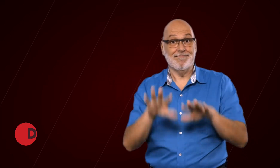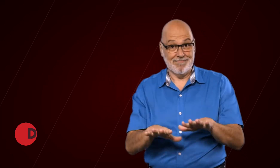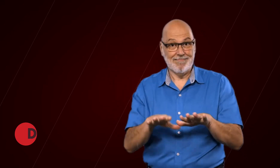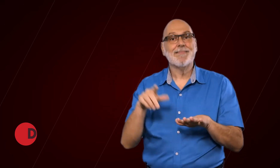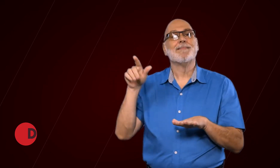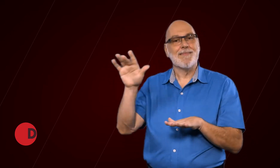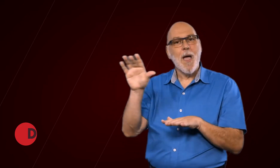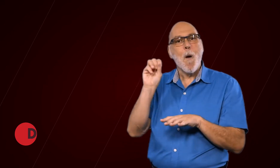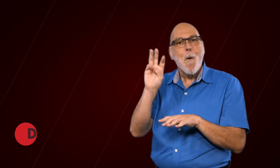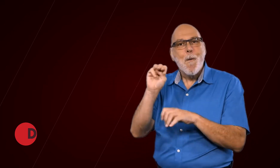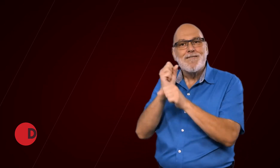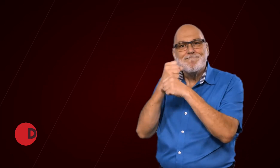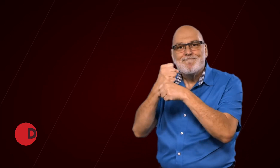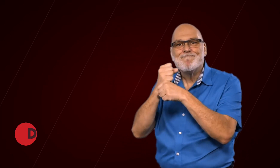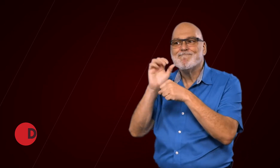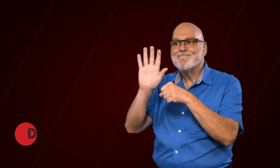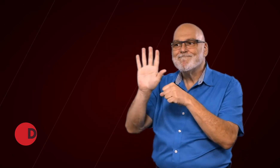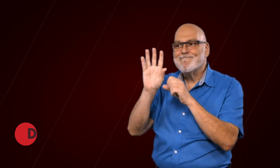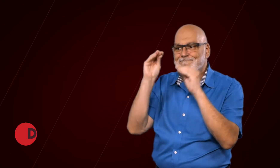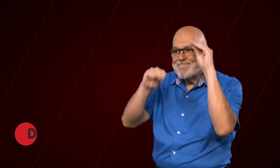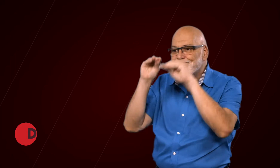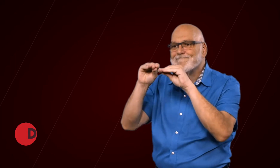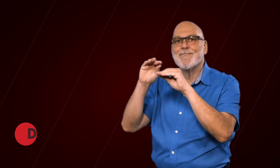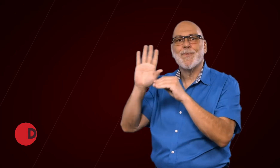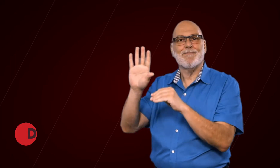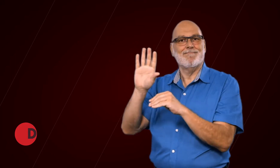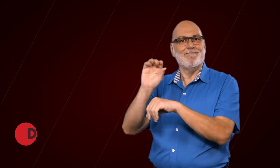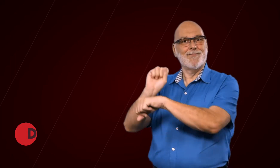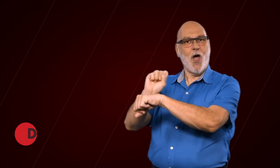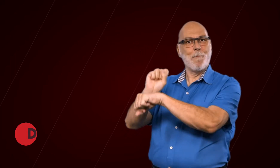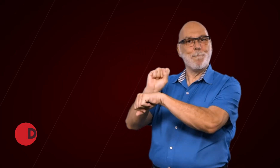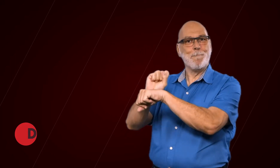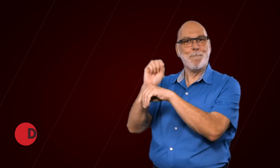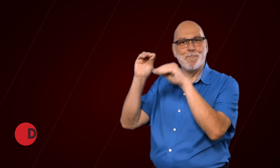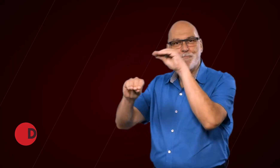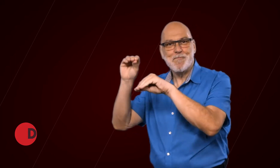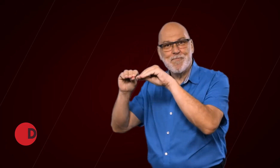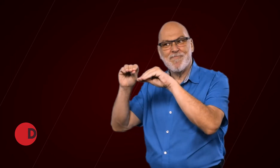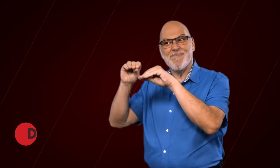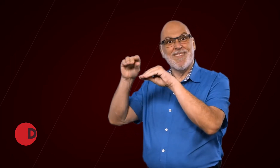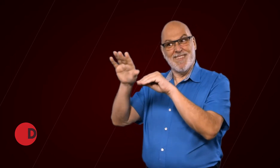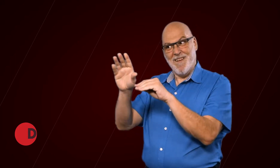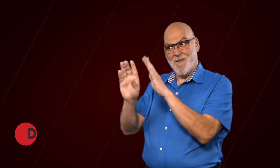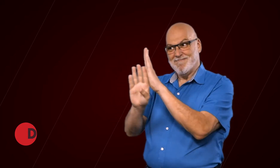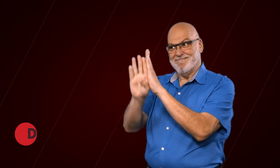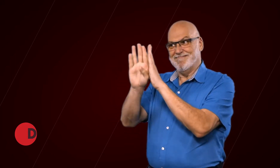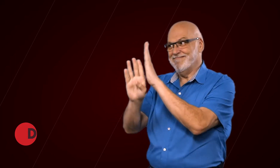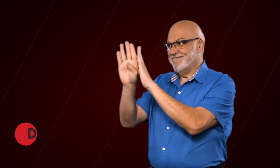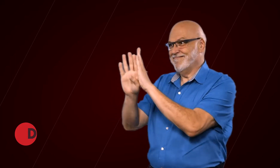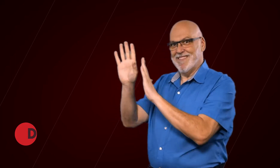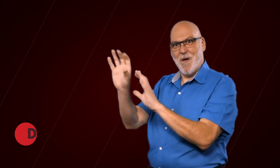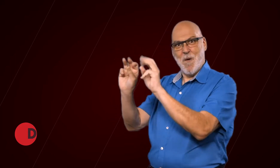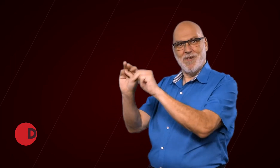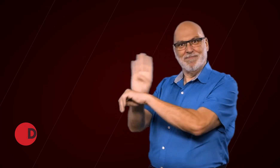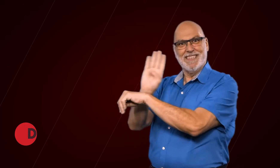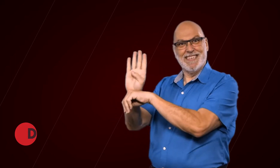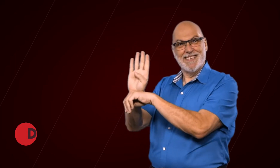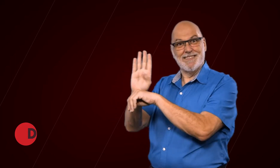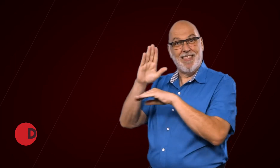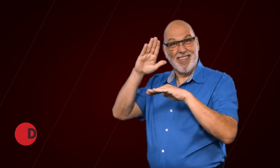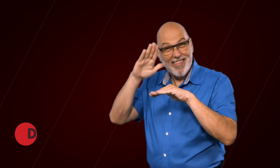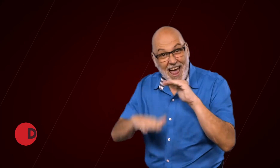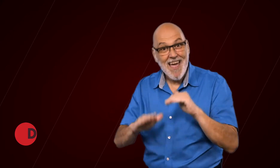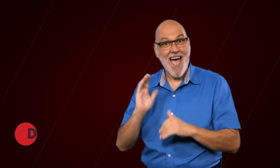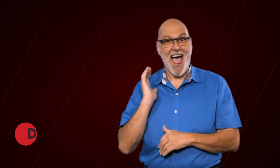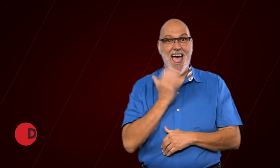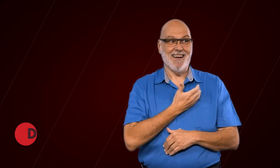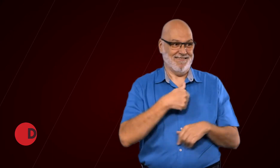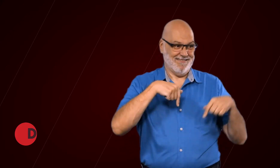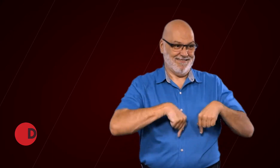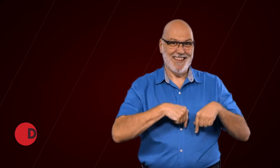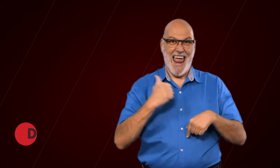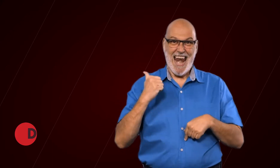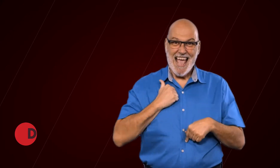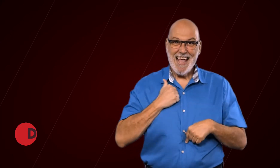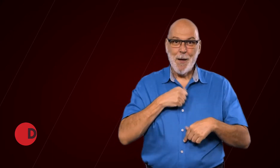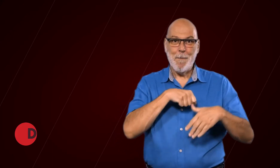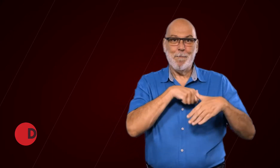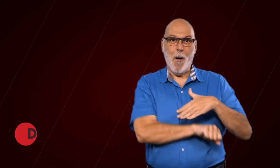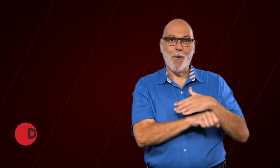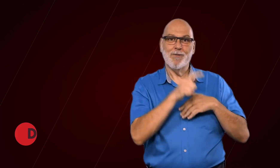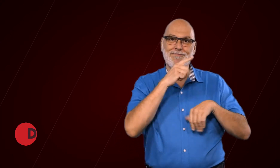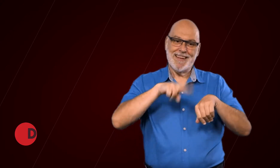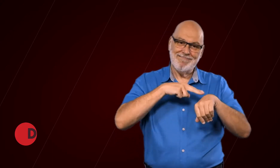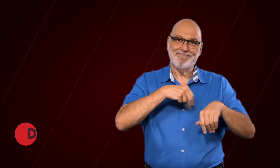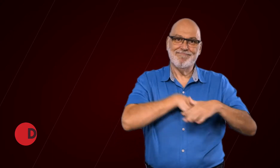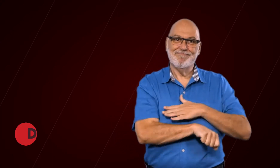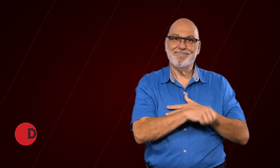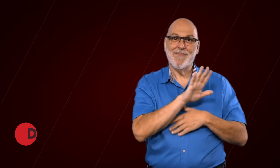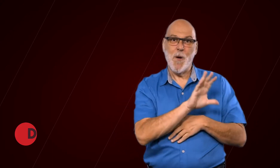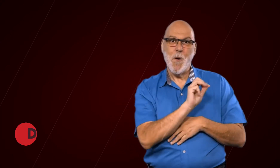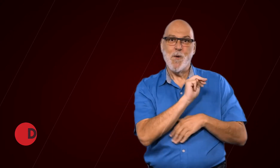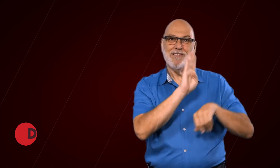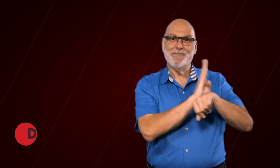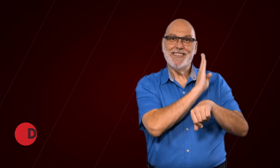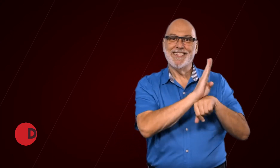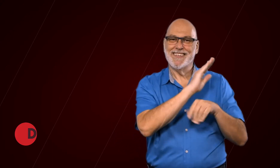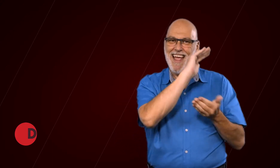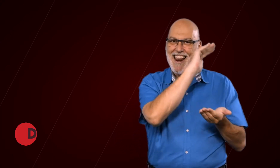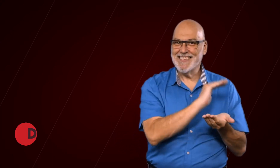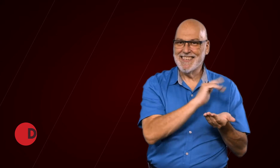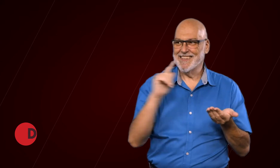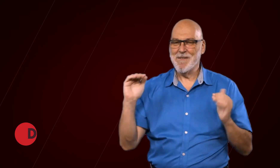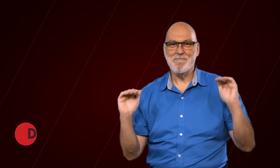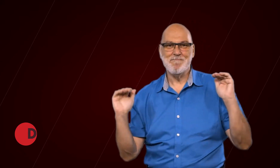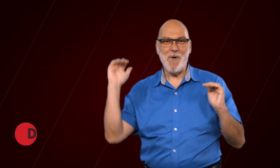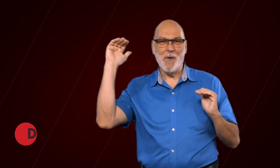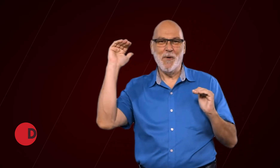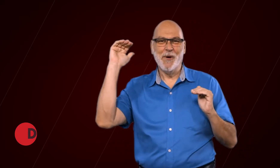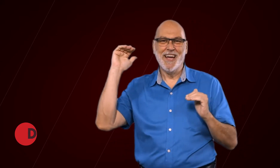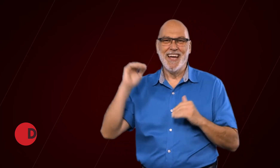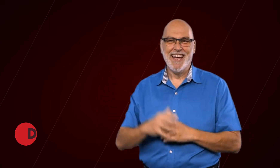create more jobs than Canadian-born business owners.